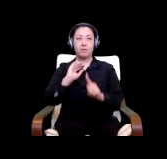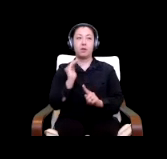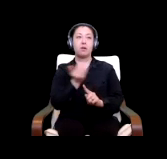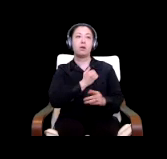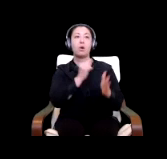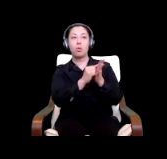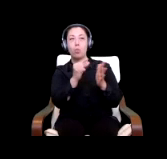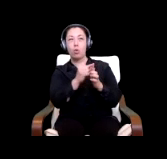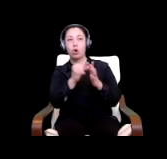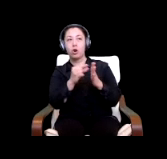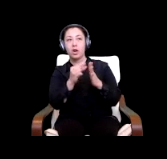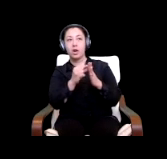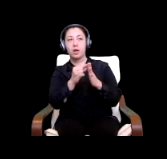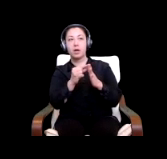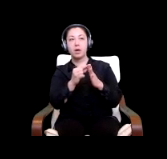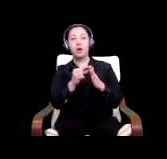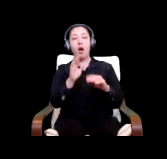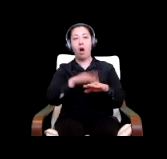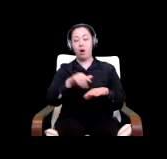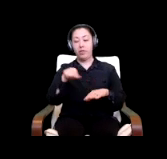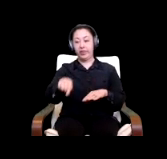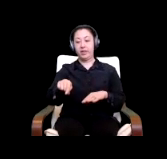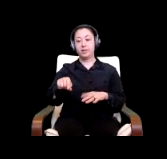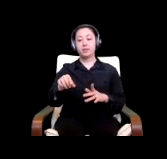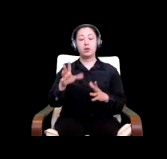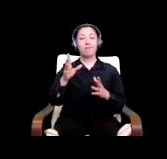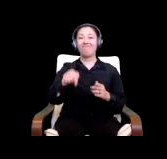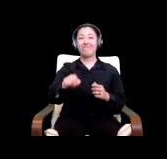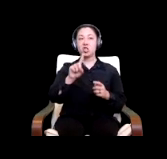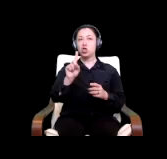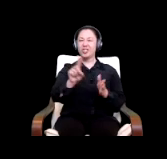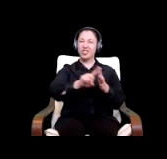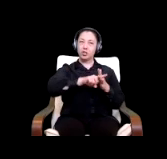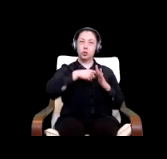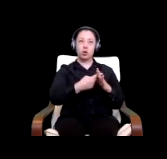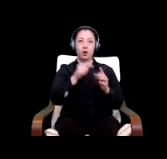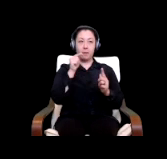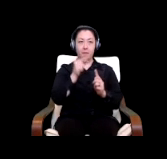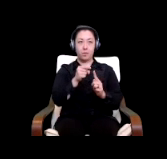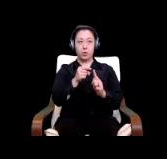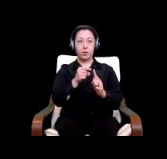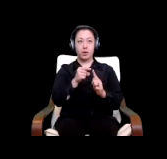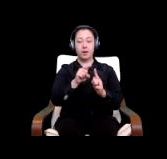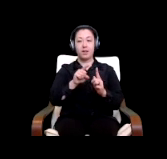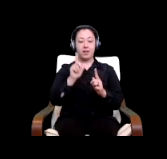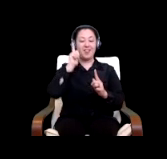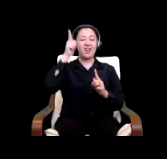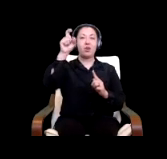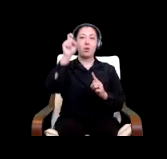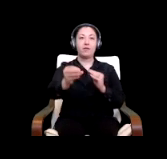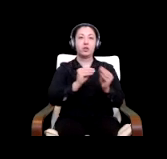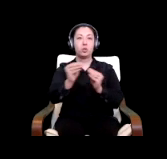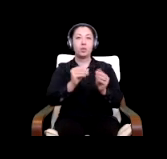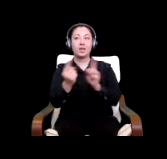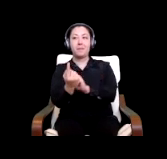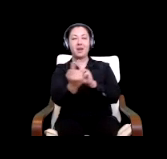point to jump off of and to tweak to meet the individual student. Because students with